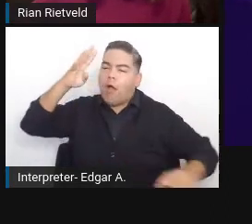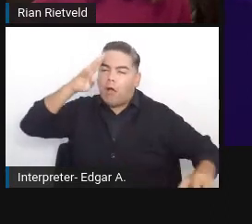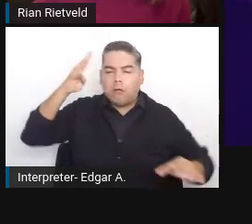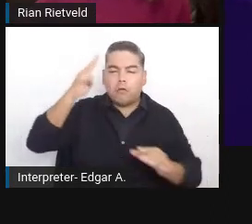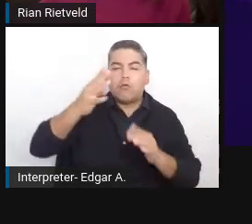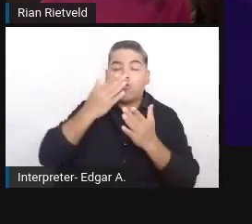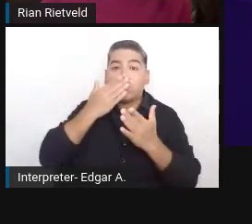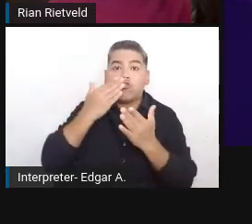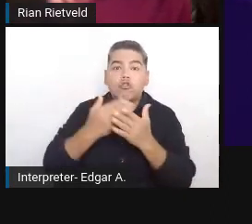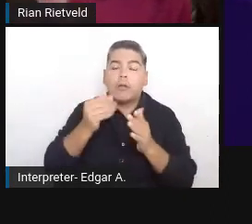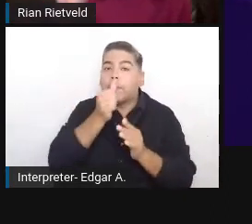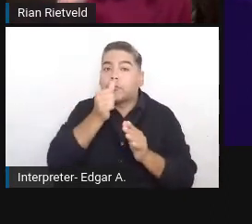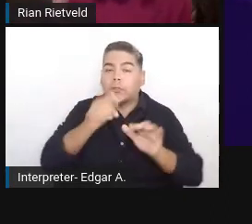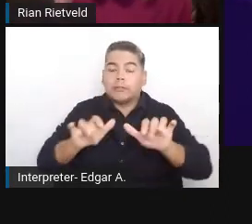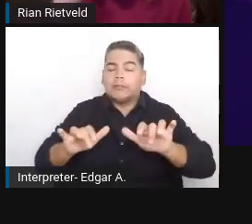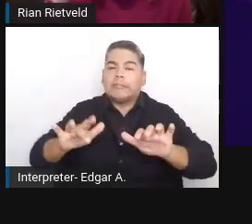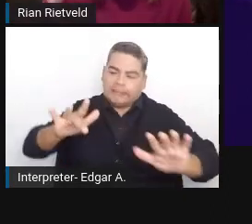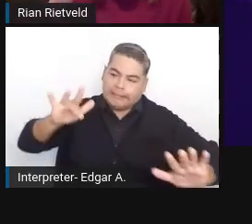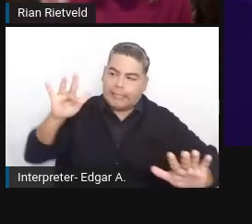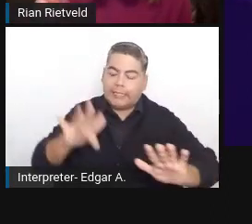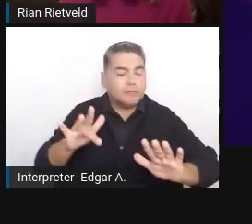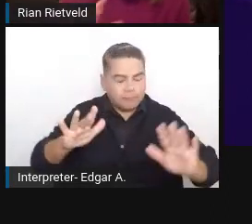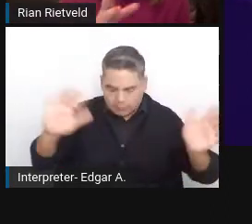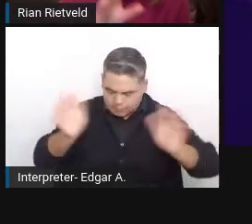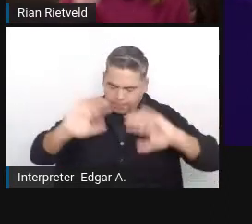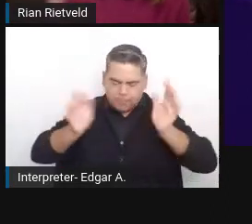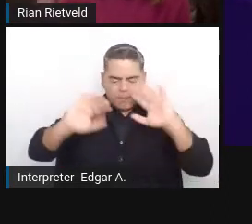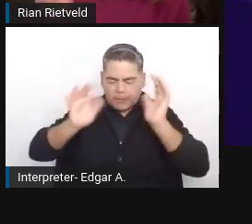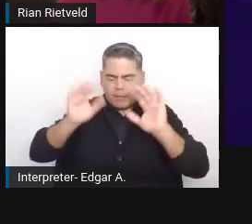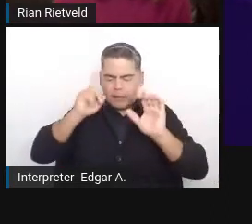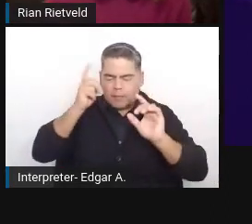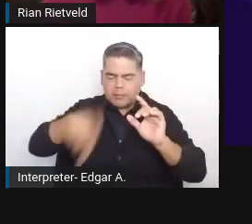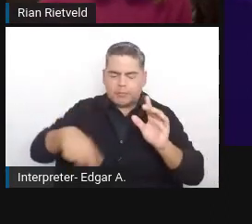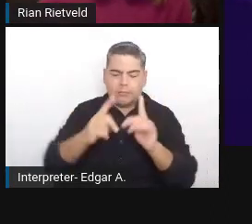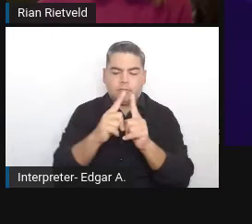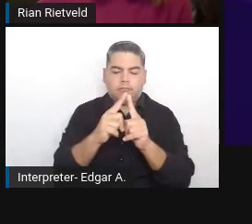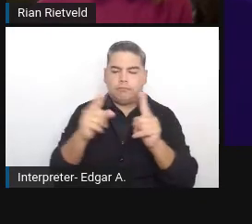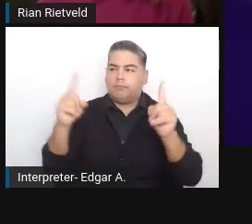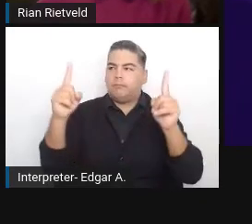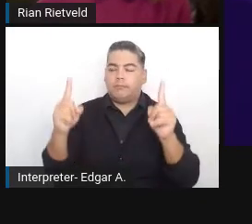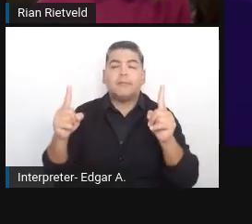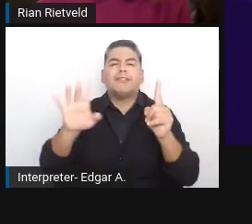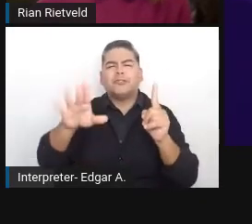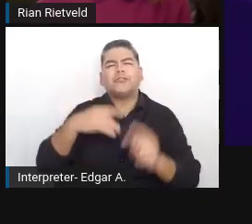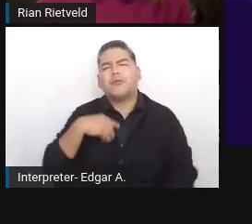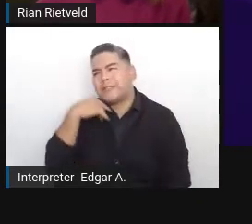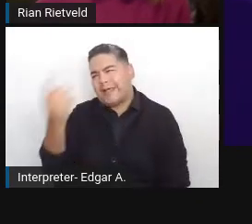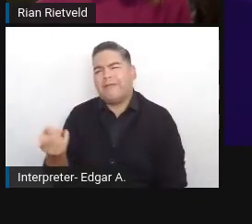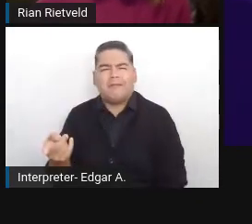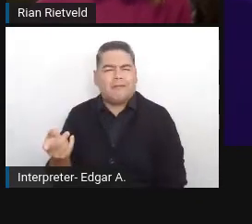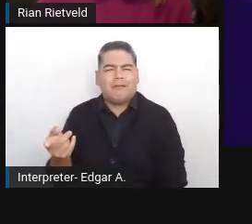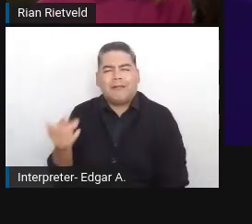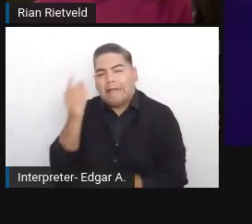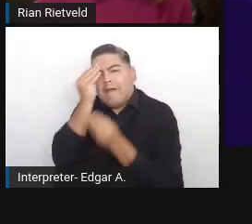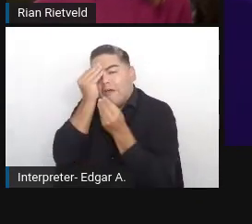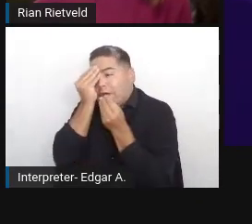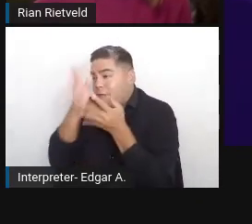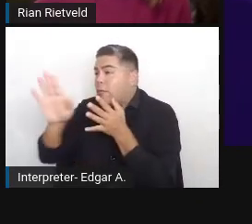and then, "Oh, no, but it has to be like-- Tell the people in advance what the rules of the password is.